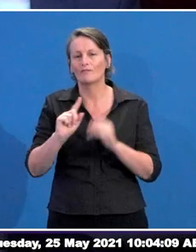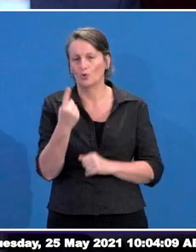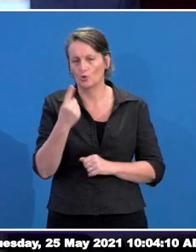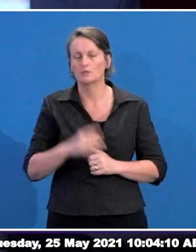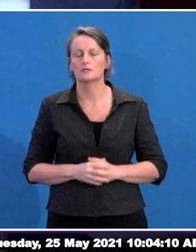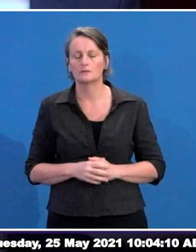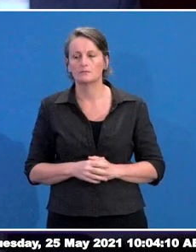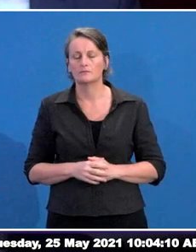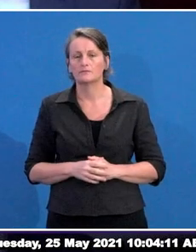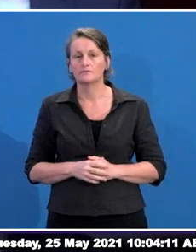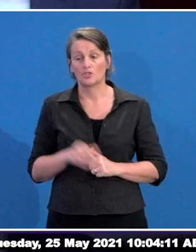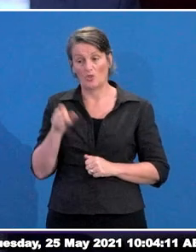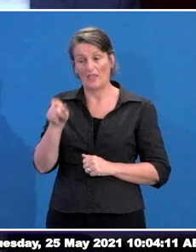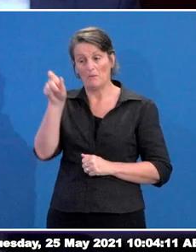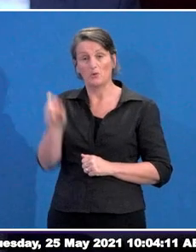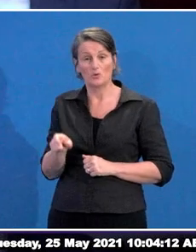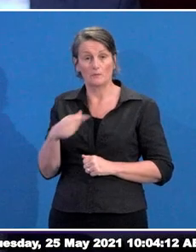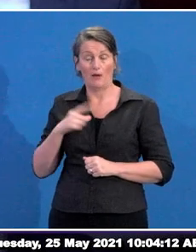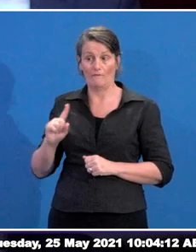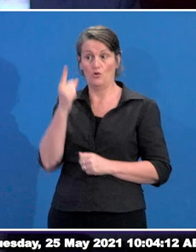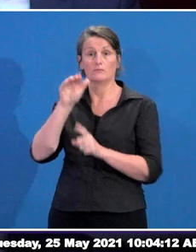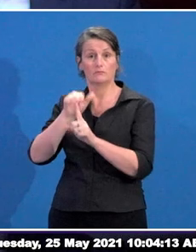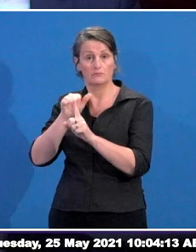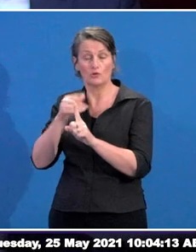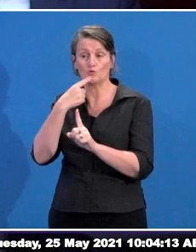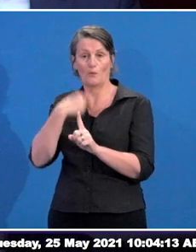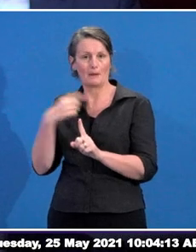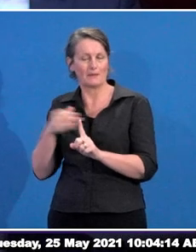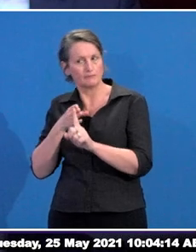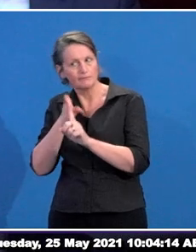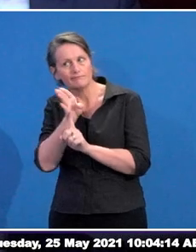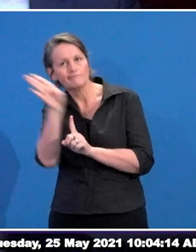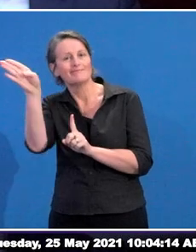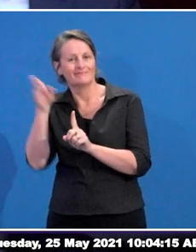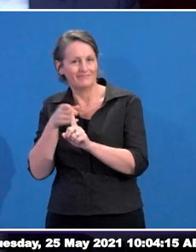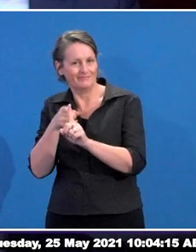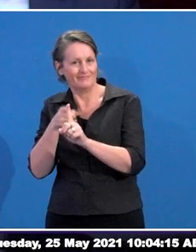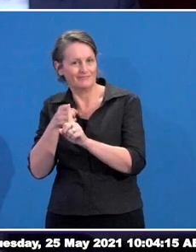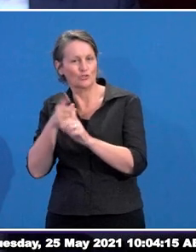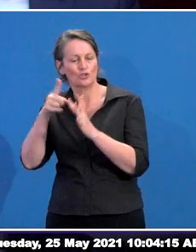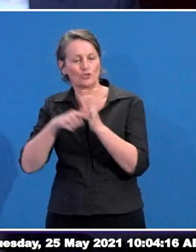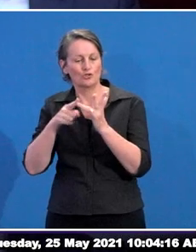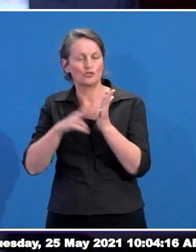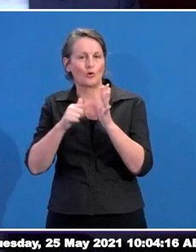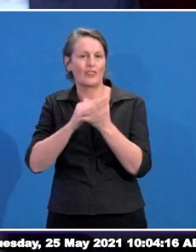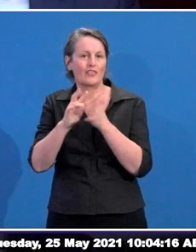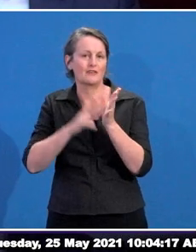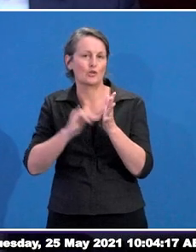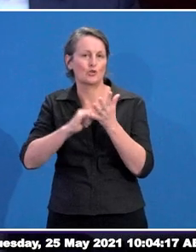He was the first point of contact that I was told, you know, this is the person you have to speak to, to get to the head honcho.